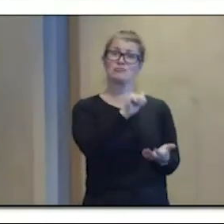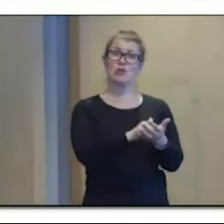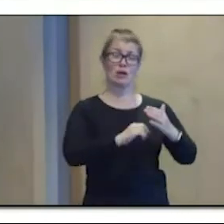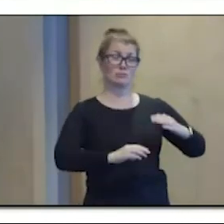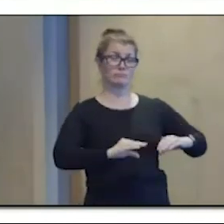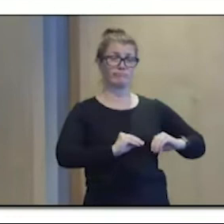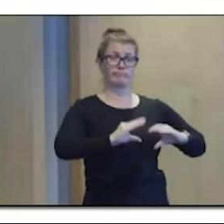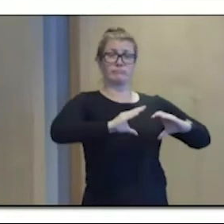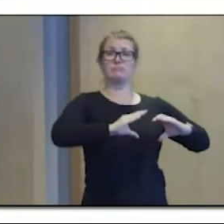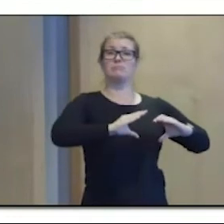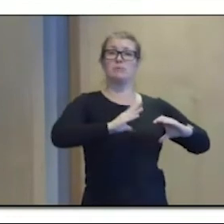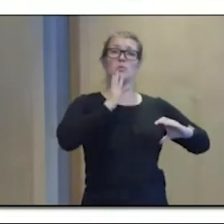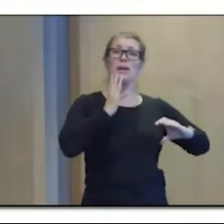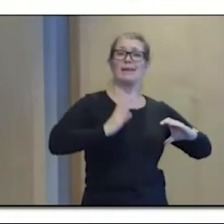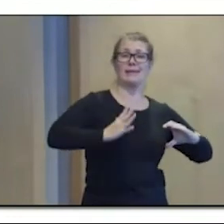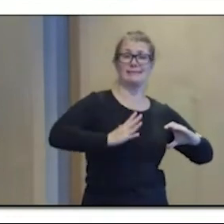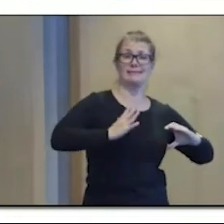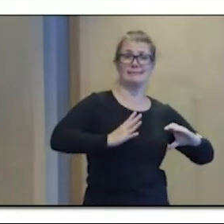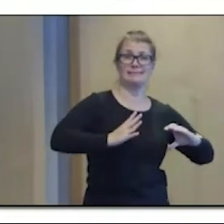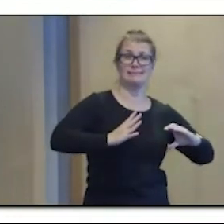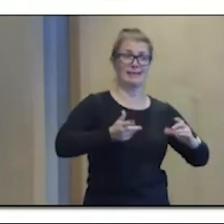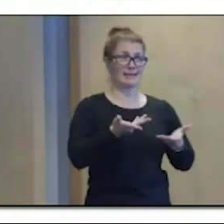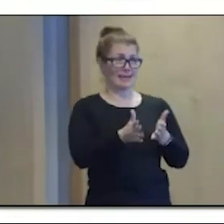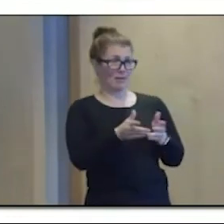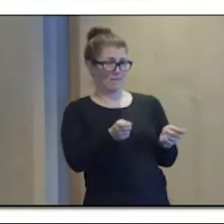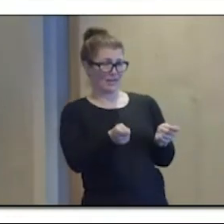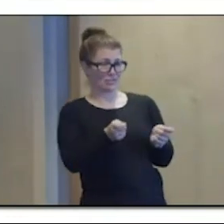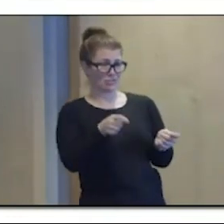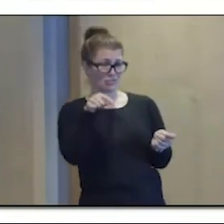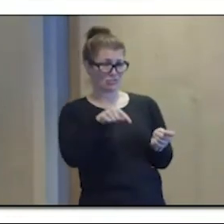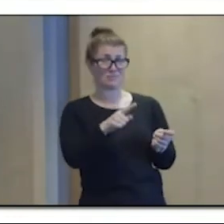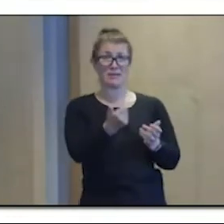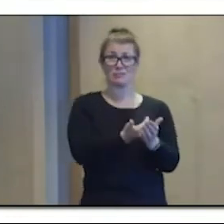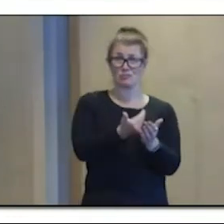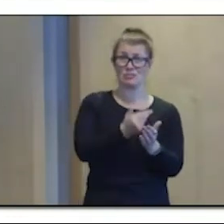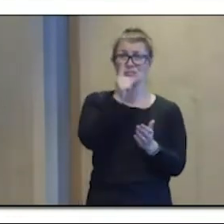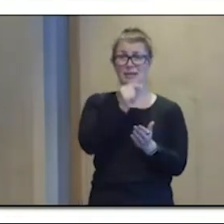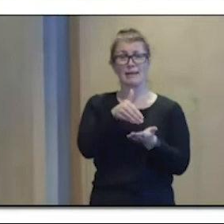when you need it, and managing that. But storage can help fill the gaps or manage